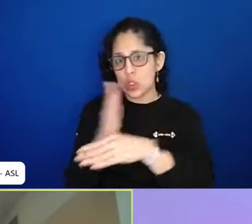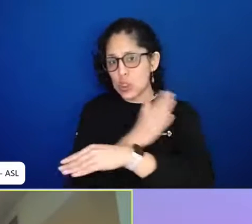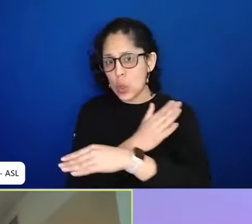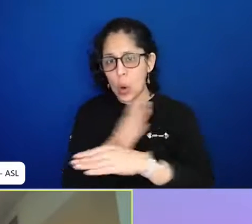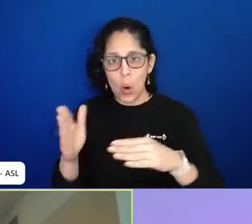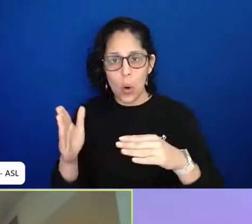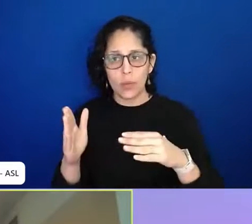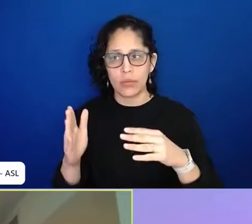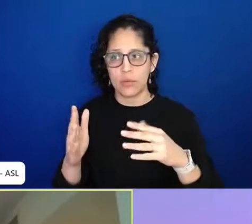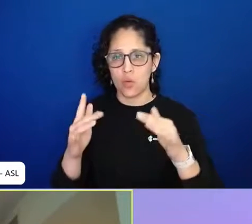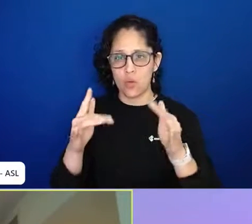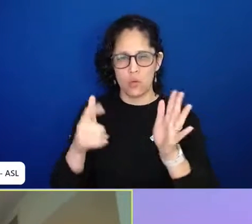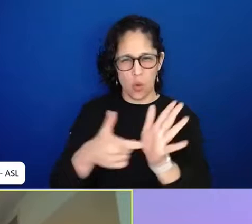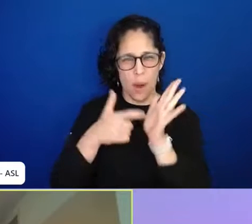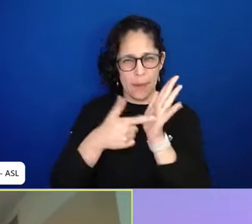again please? [Amanda Fierro] For, are there